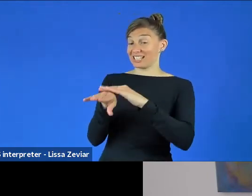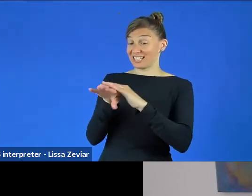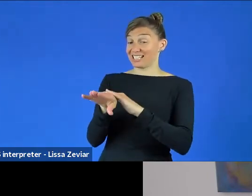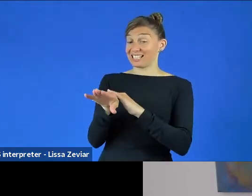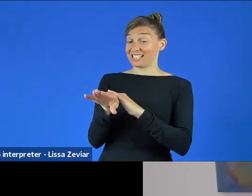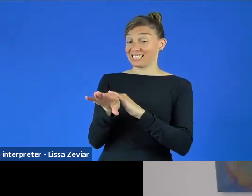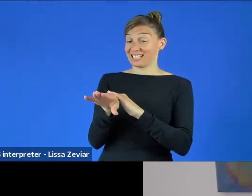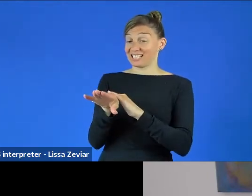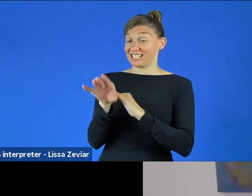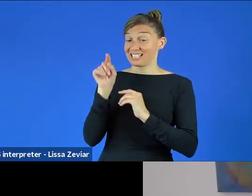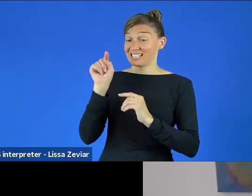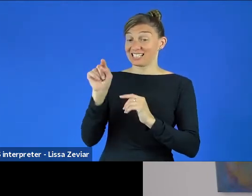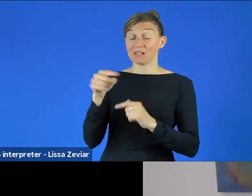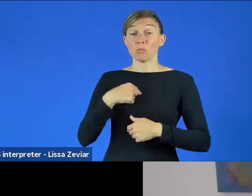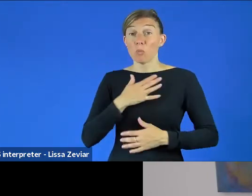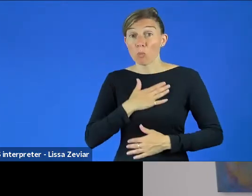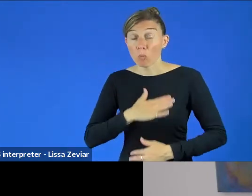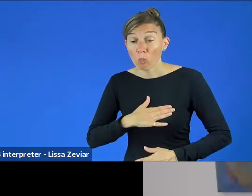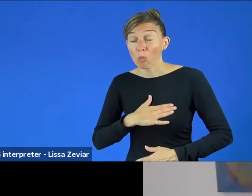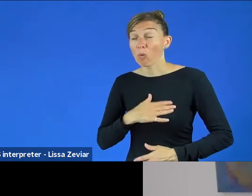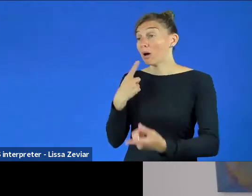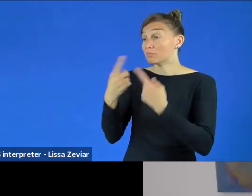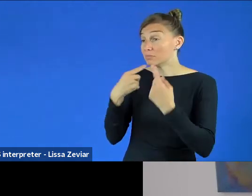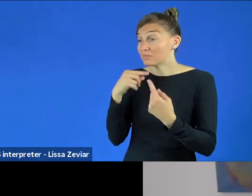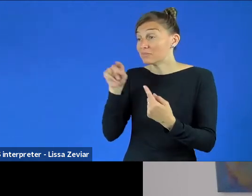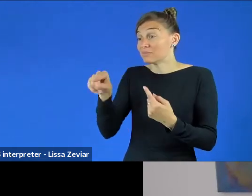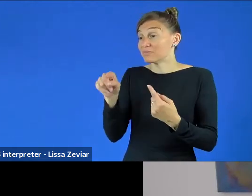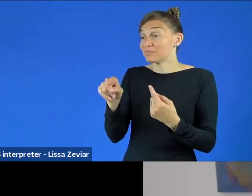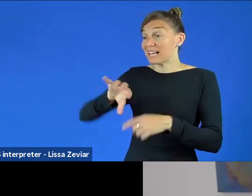if I want to join a mirror committee or talk to my national standard body?